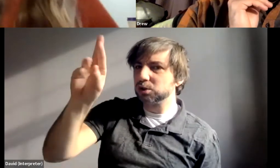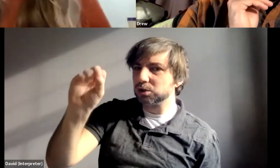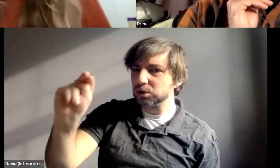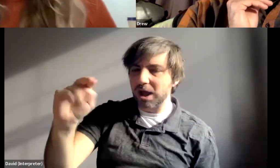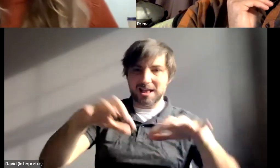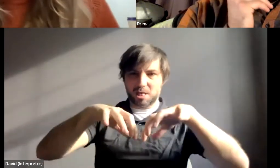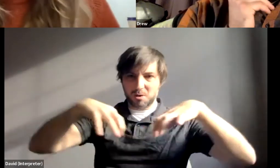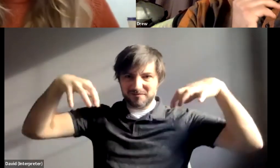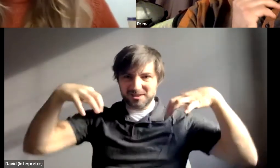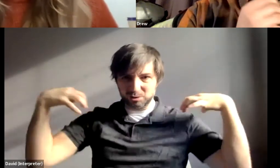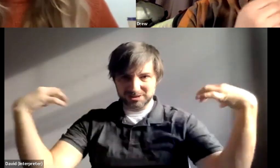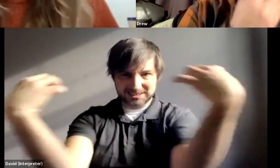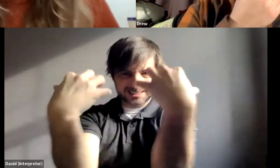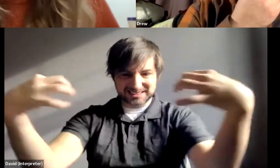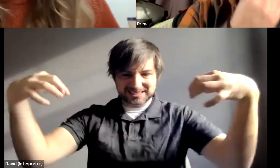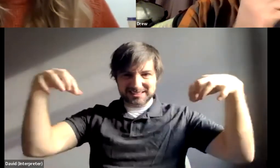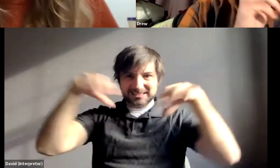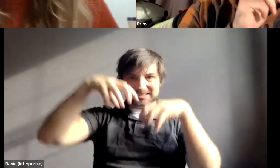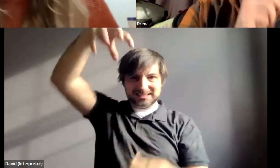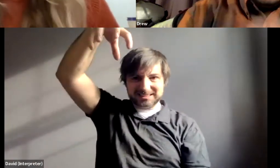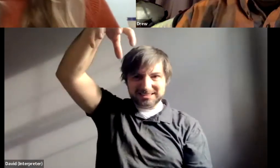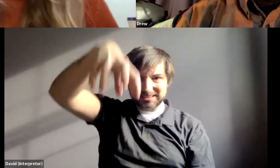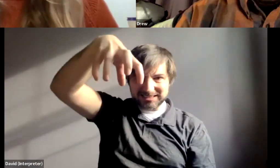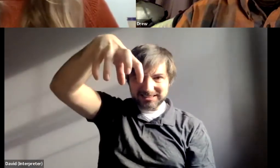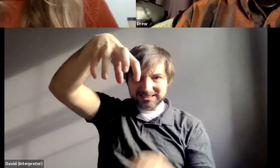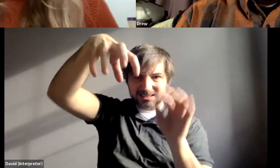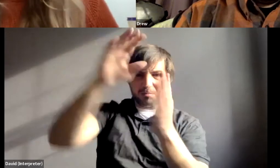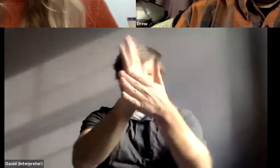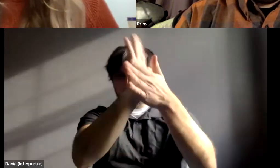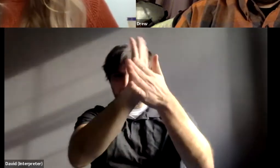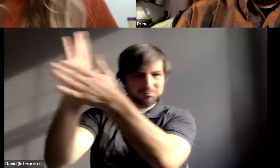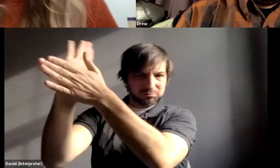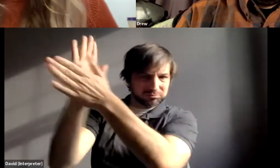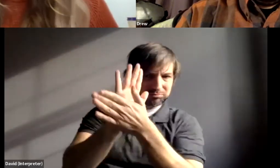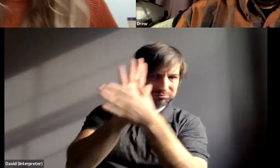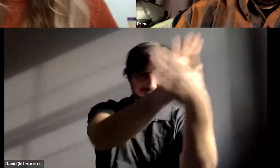that hangs over the top of the ice, not many